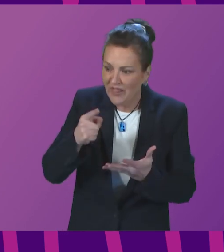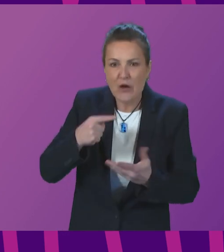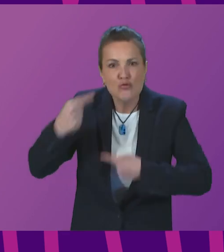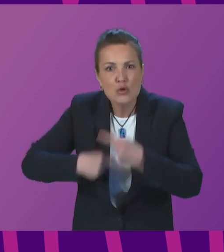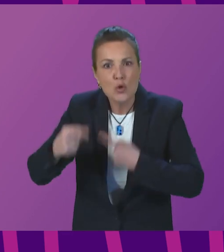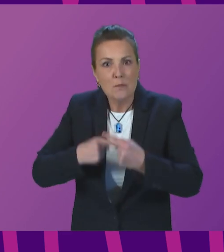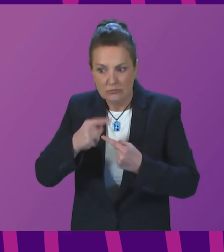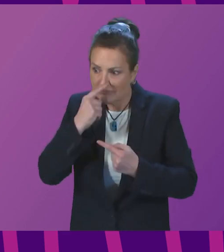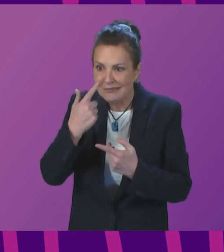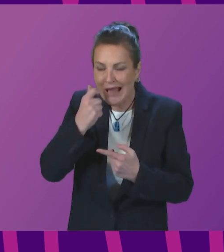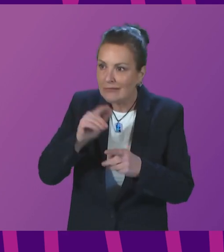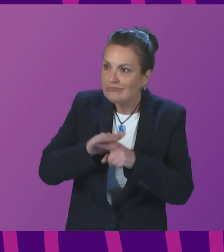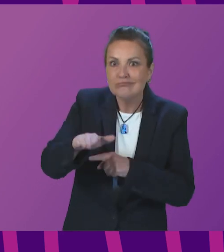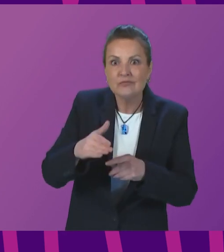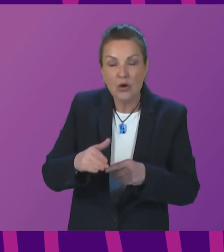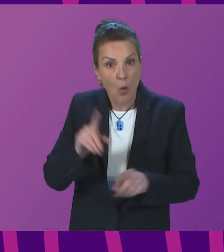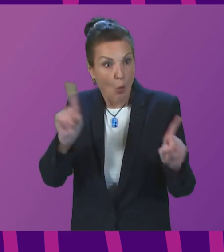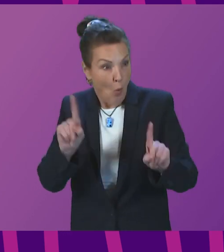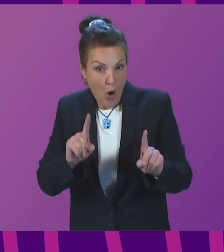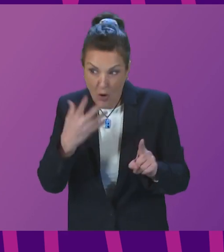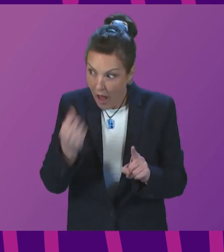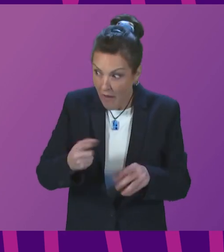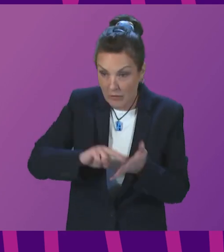What plans are in place to ensure that the necessary workforce and skills are in place?